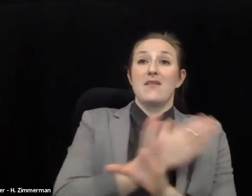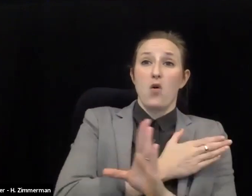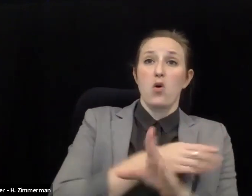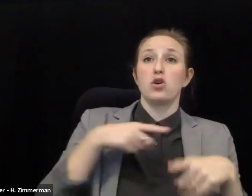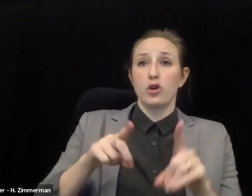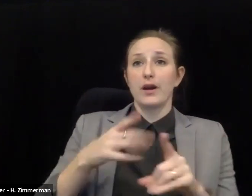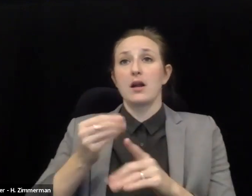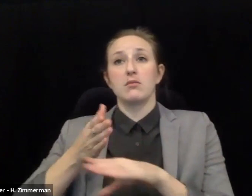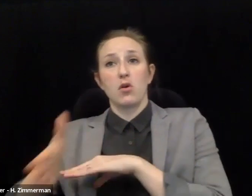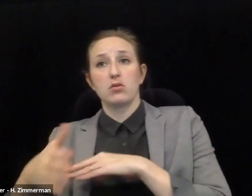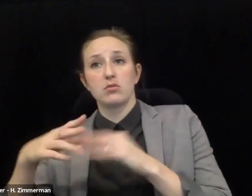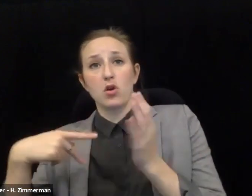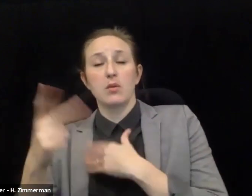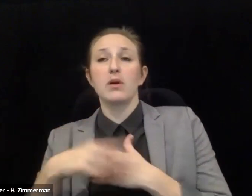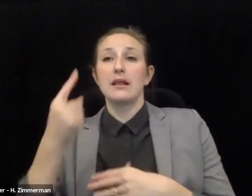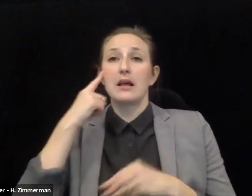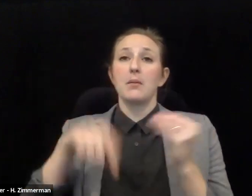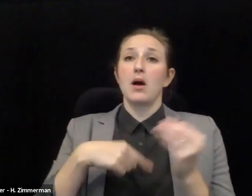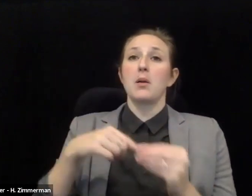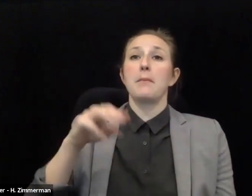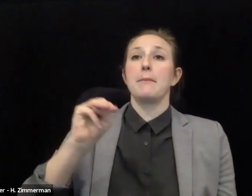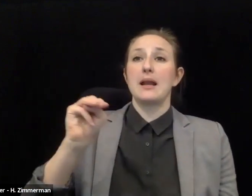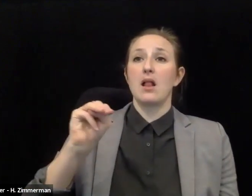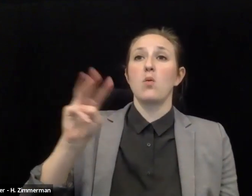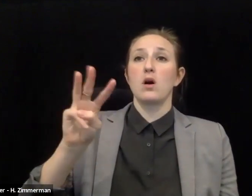that. Mandela Washington fellowship. I have been working on the program for seven